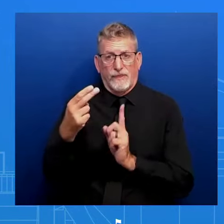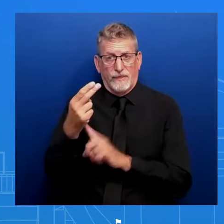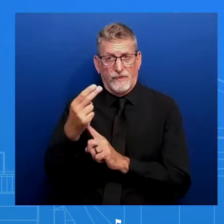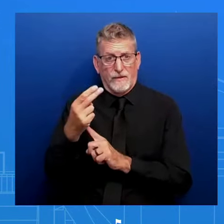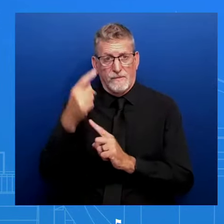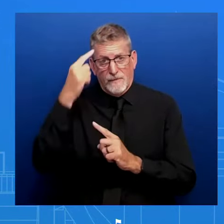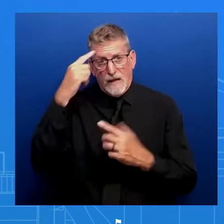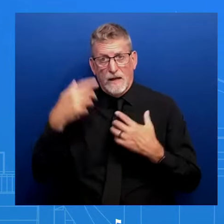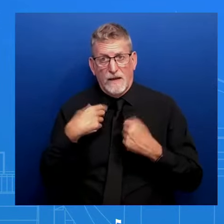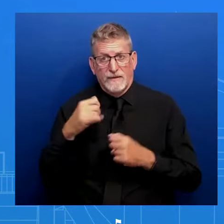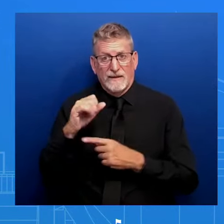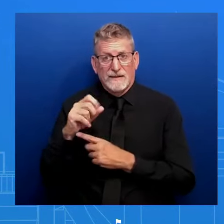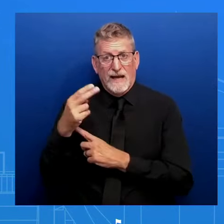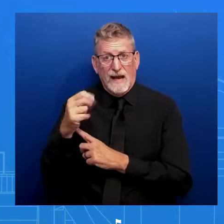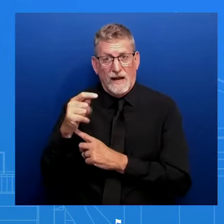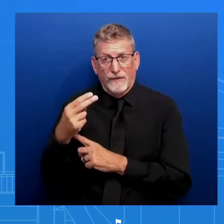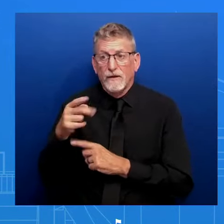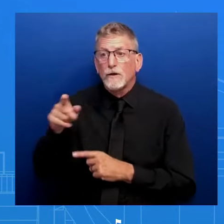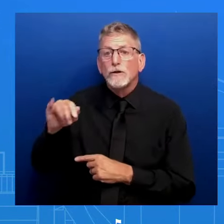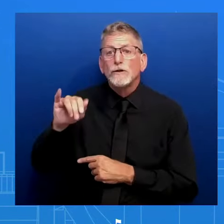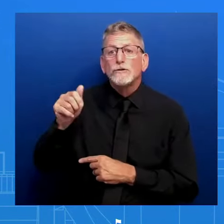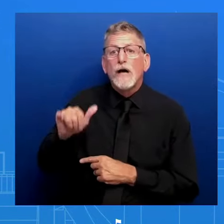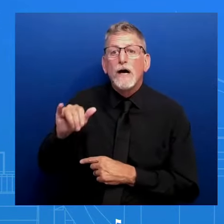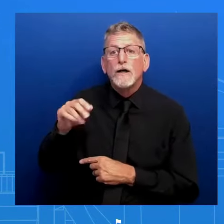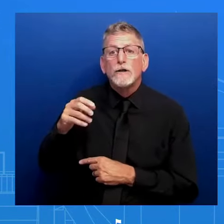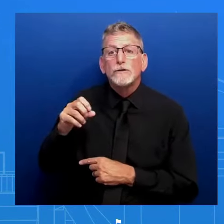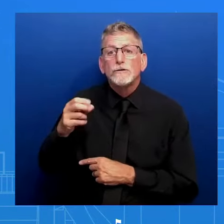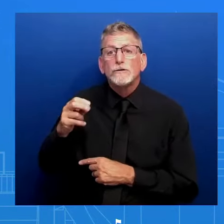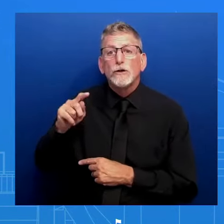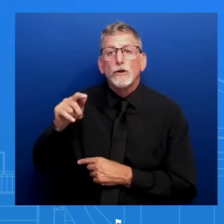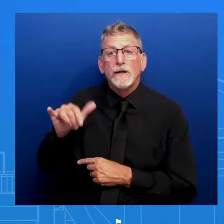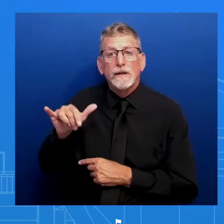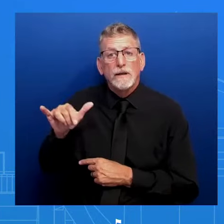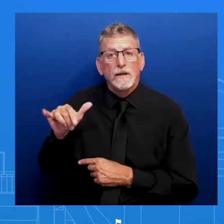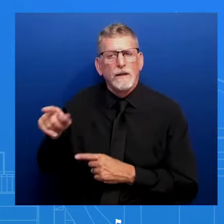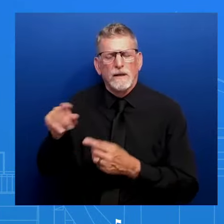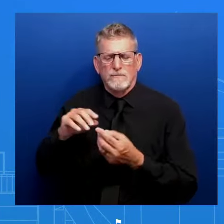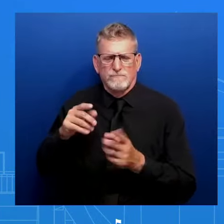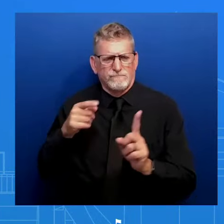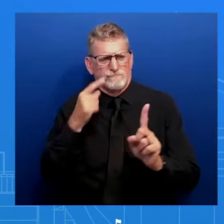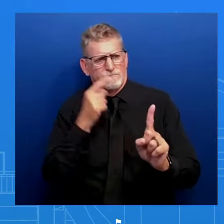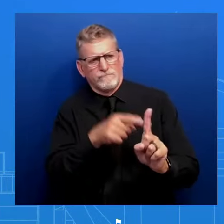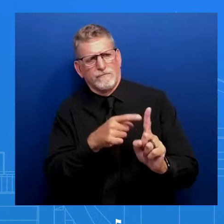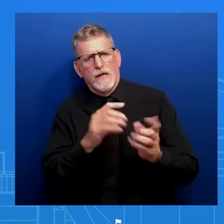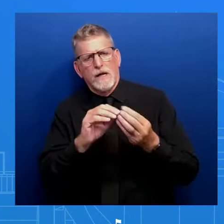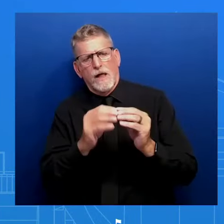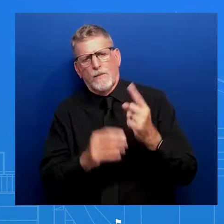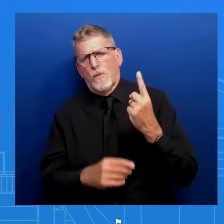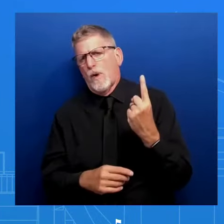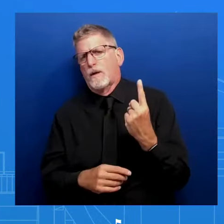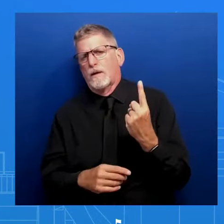is the number one health and wellness podcast, with an average of 21 million downloads each month.